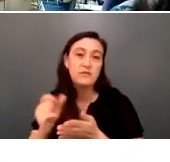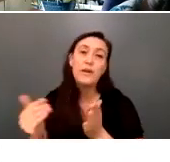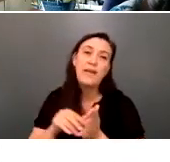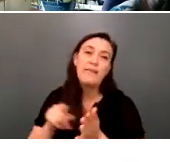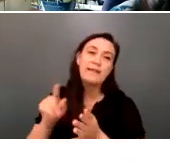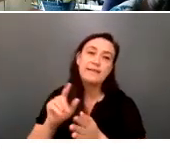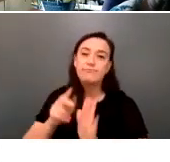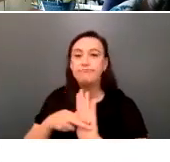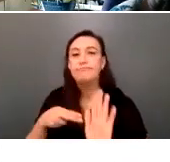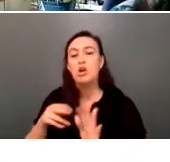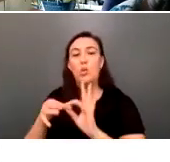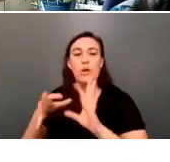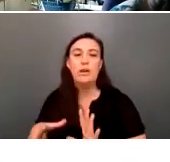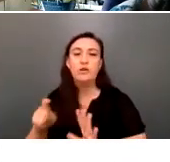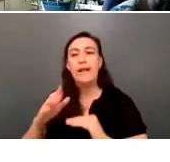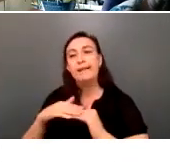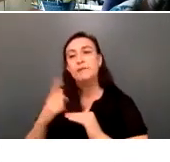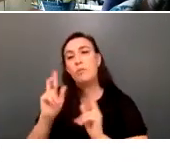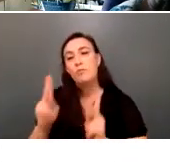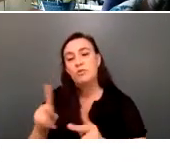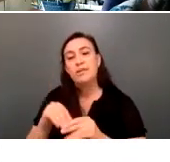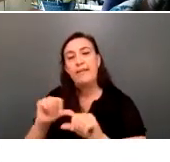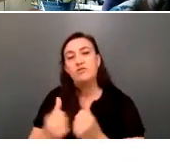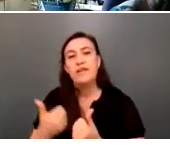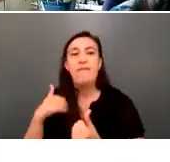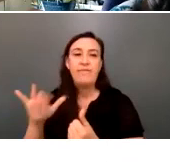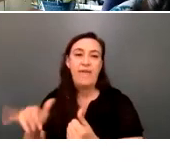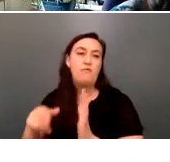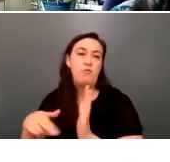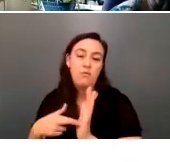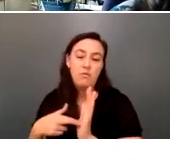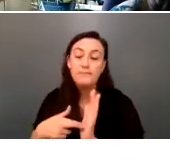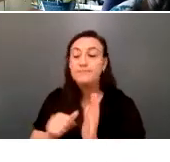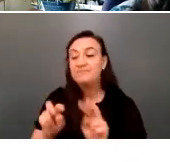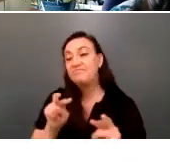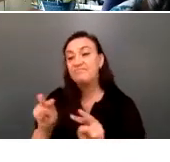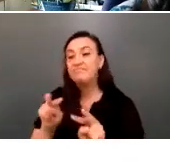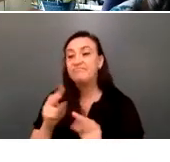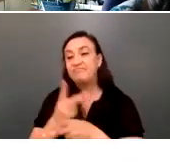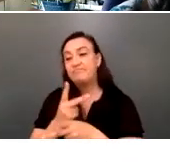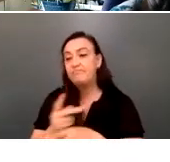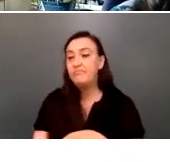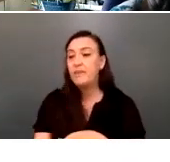that's a designated coordinator. You need at least one person in the agency that fulfills that, and that can oversee work.